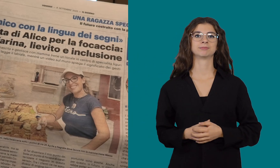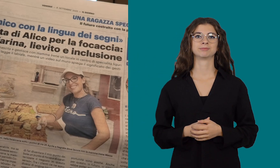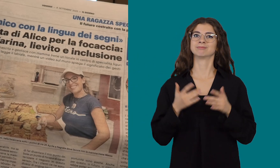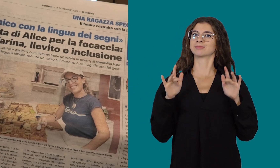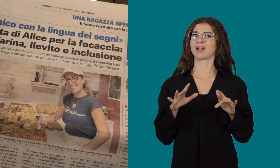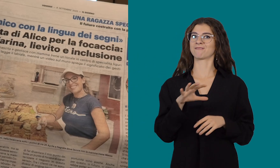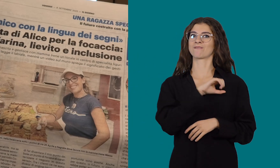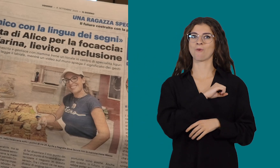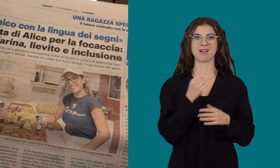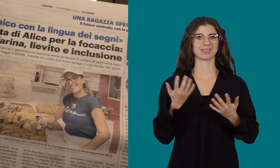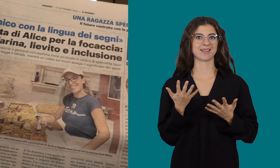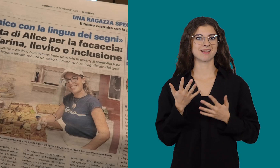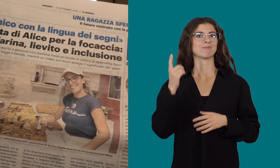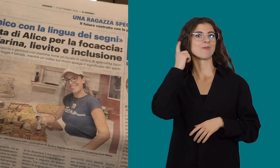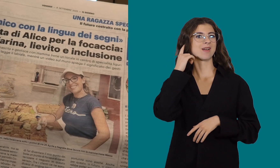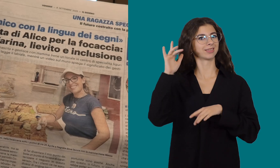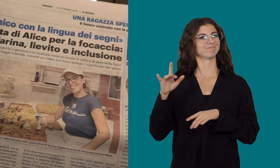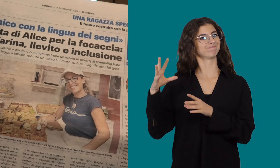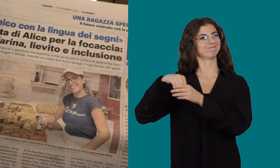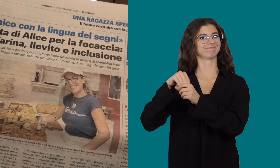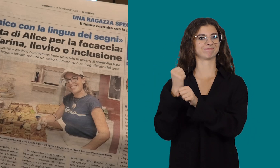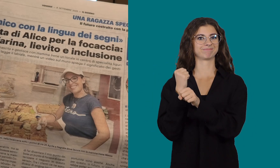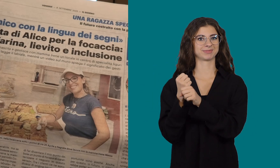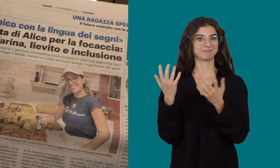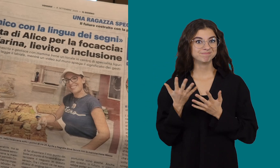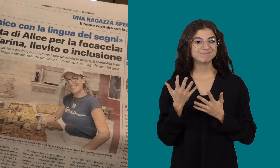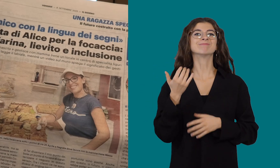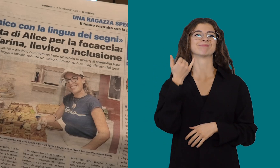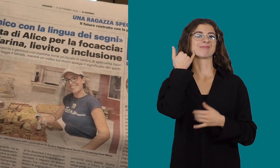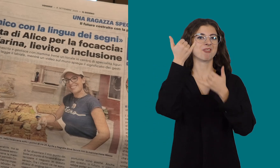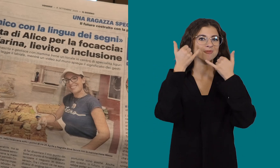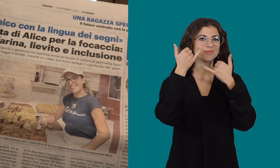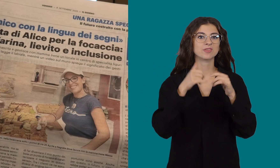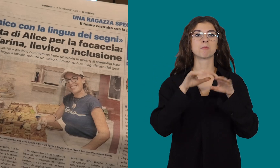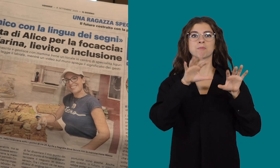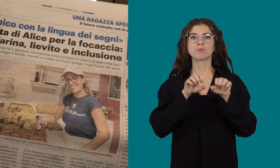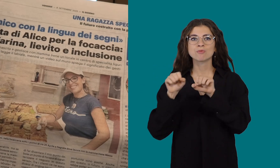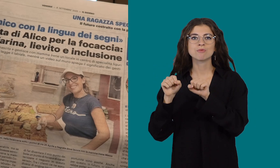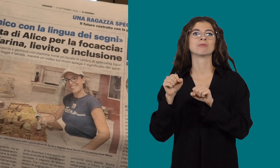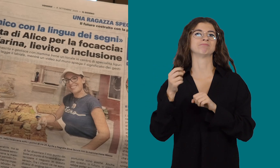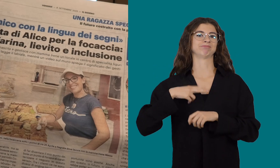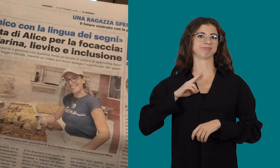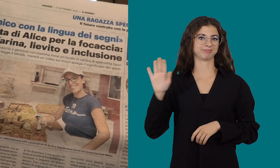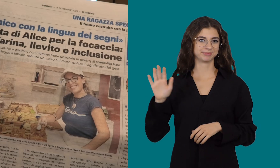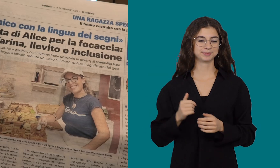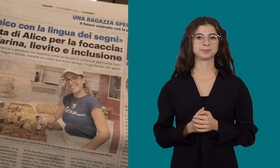Having a hearing person in the shop is useful, because she can take care of phone calls and bookings